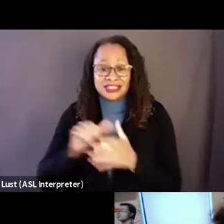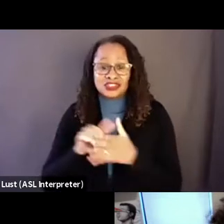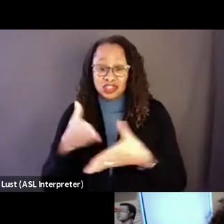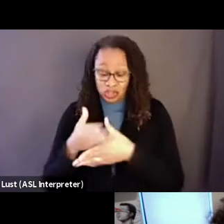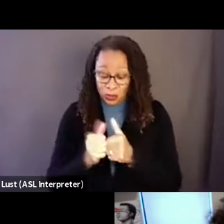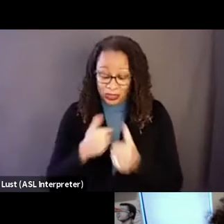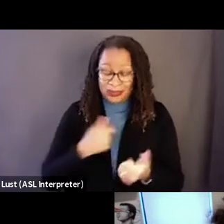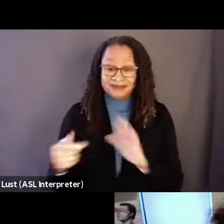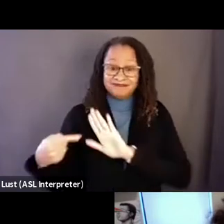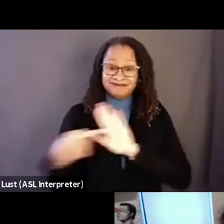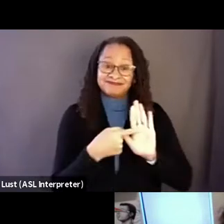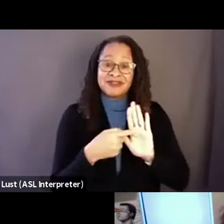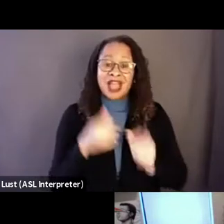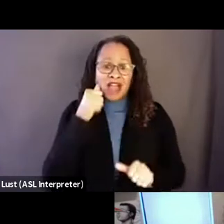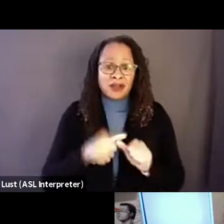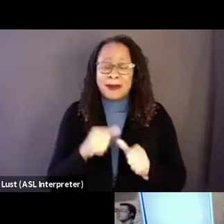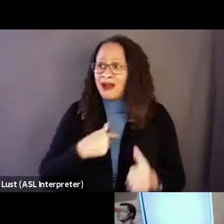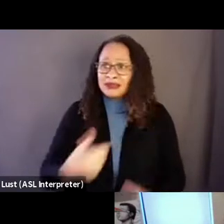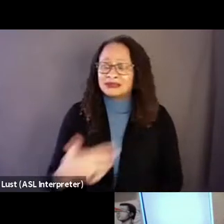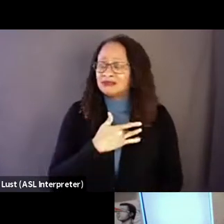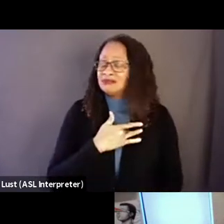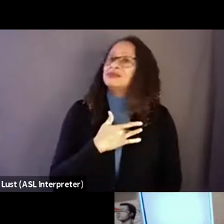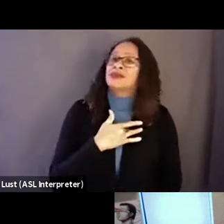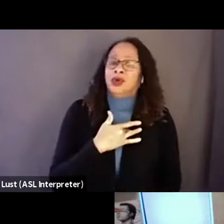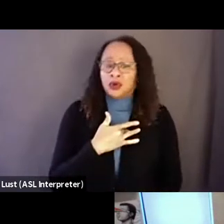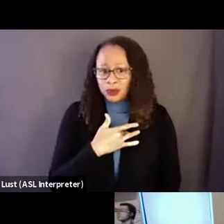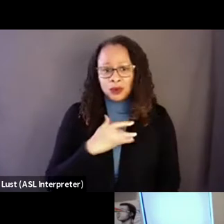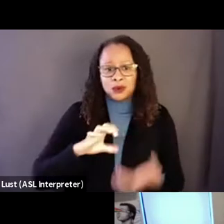I remember just being so struck by how evident